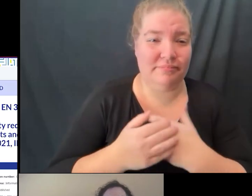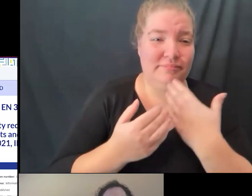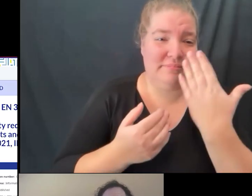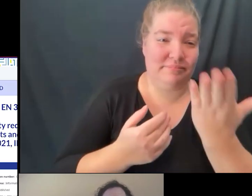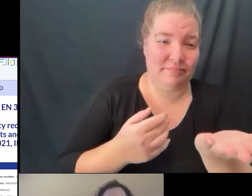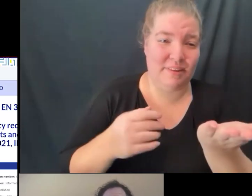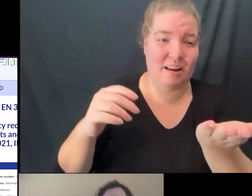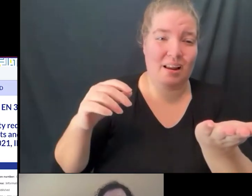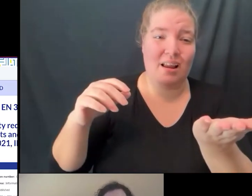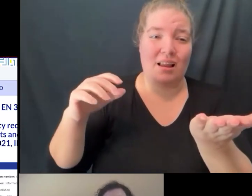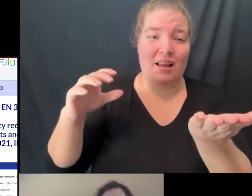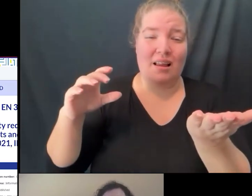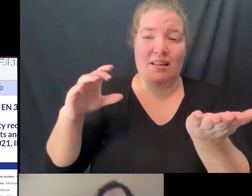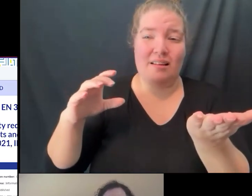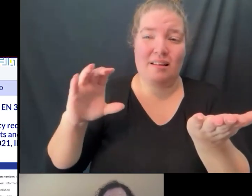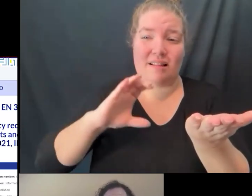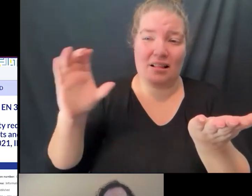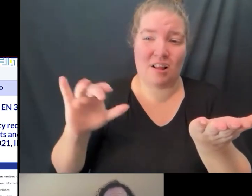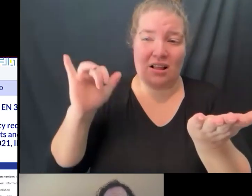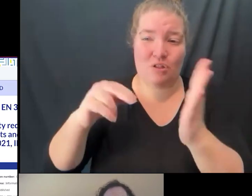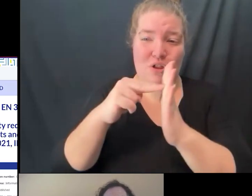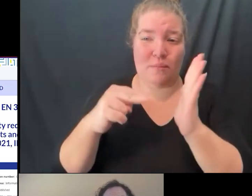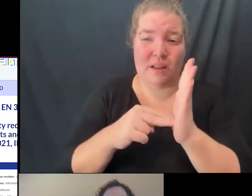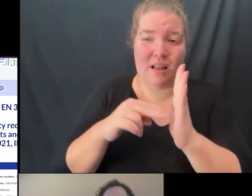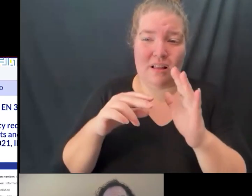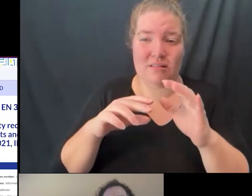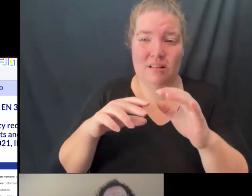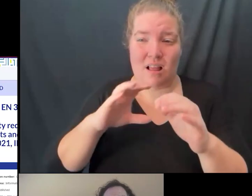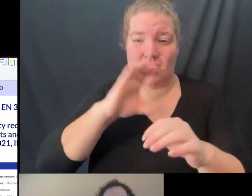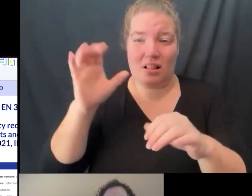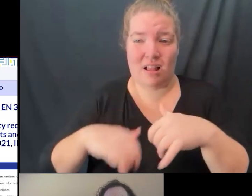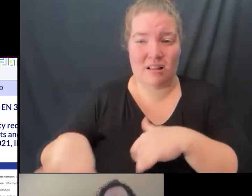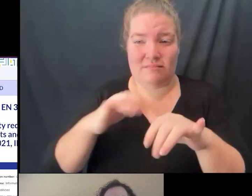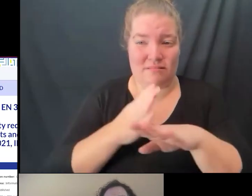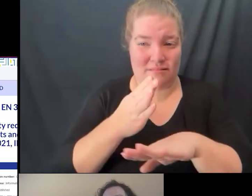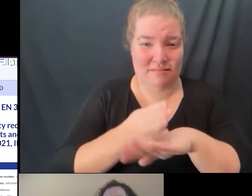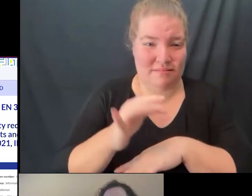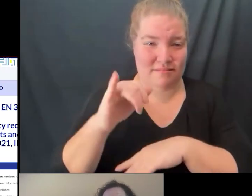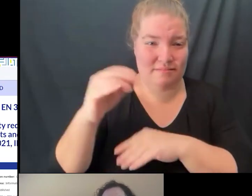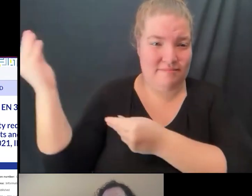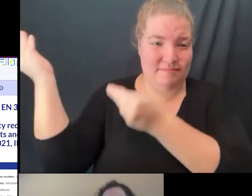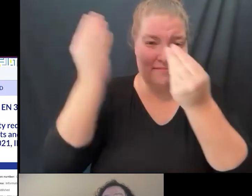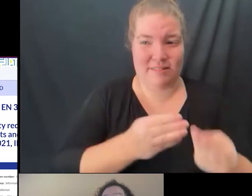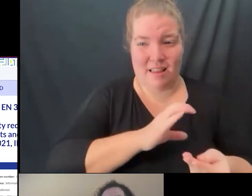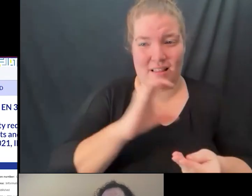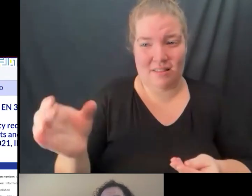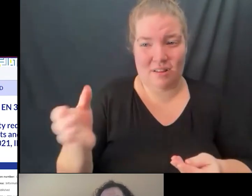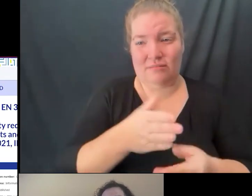And it's an exact replica of the 2021 version that the Europeans published, and it was published